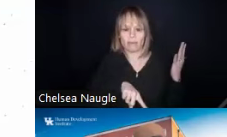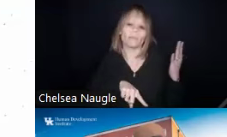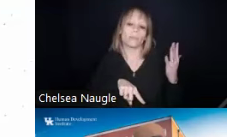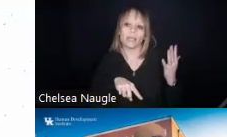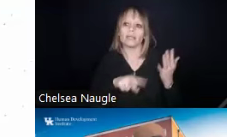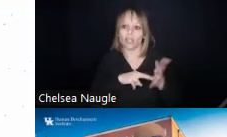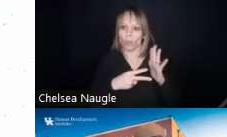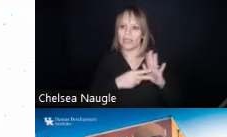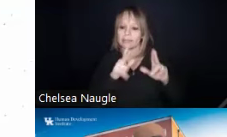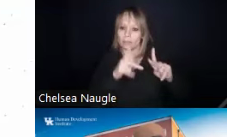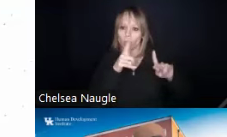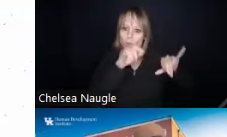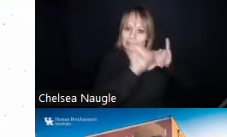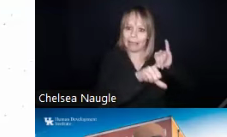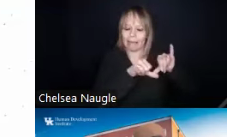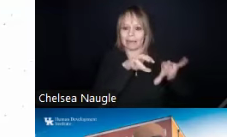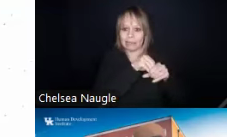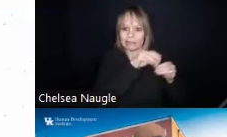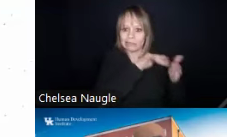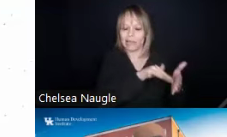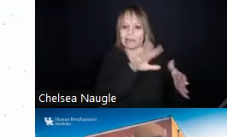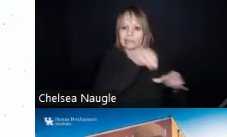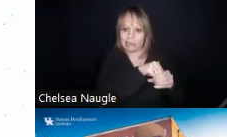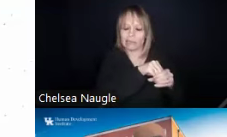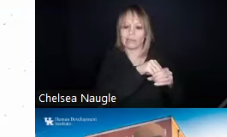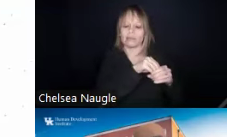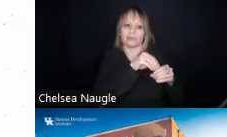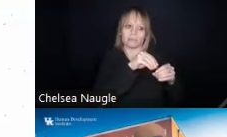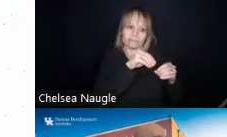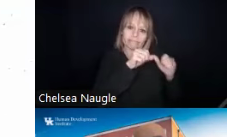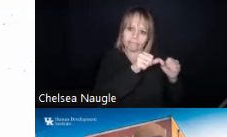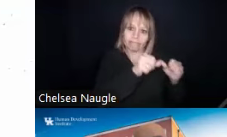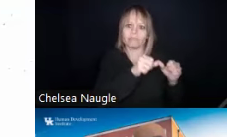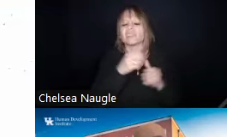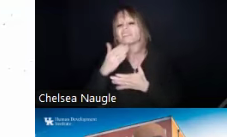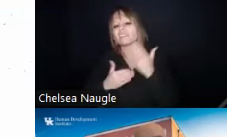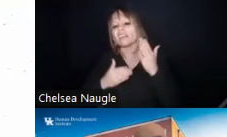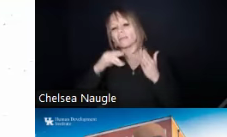stayed involved. I've had a couple of kids drop out because of uh medical problems that arose during this. I had